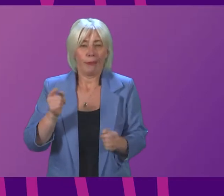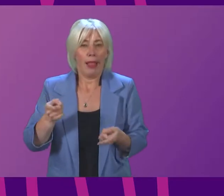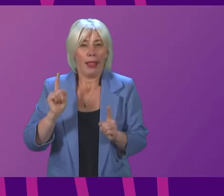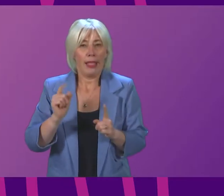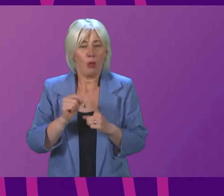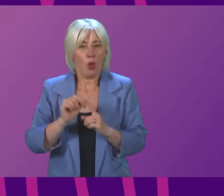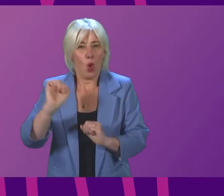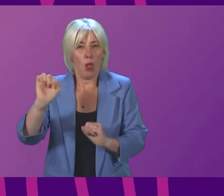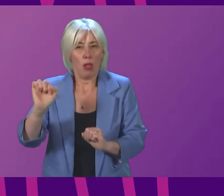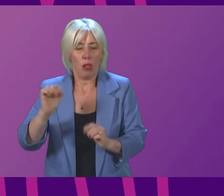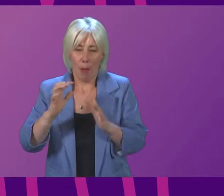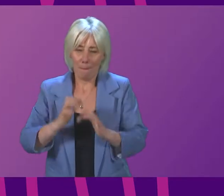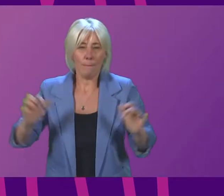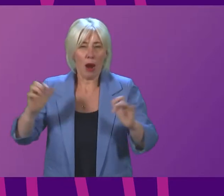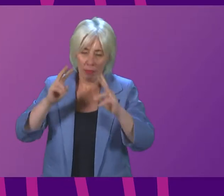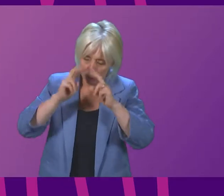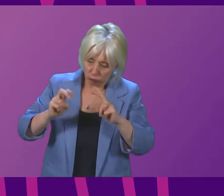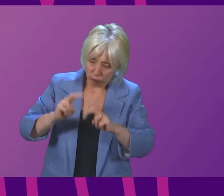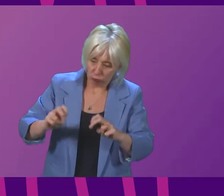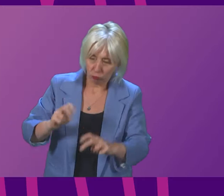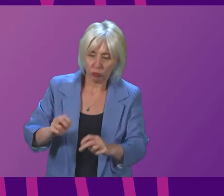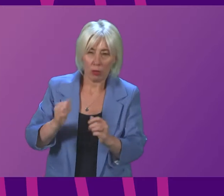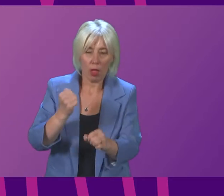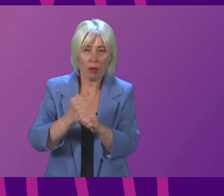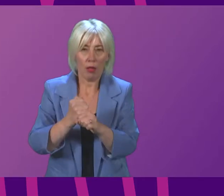the way in which Parliament scrutinises the Government is a matter for members of Parliament.